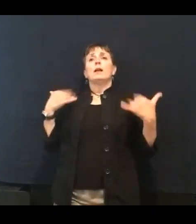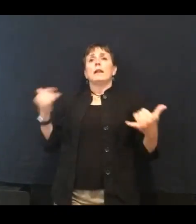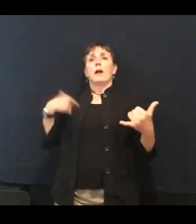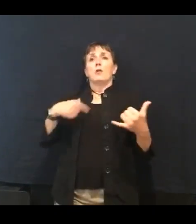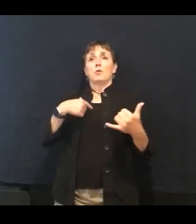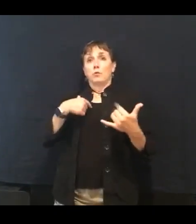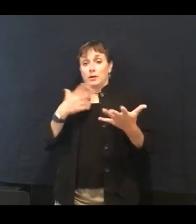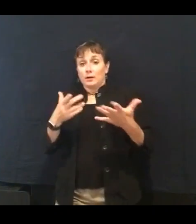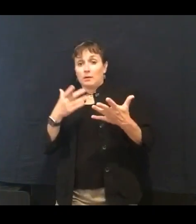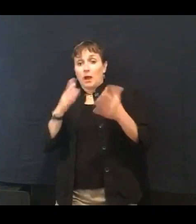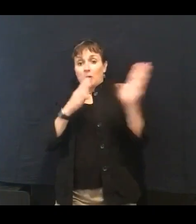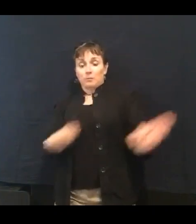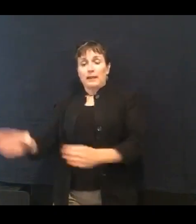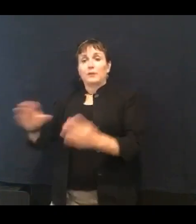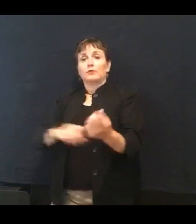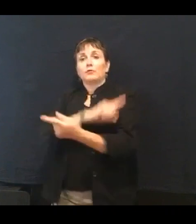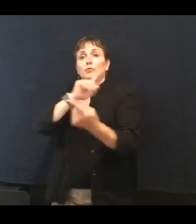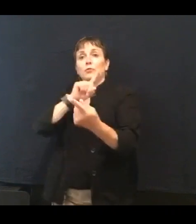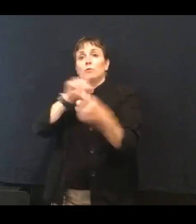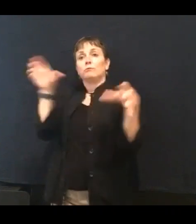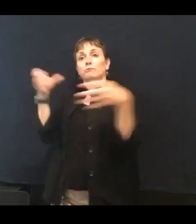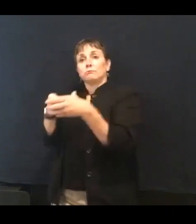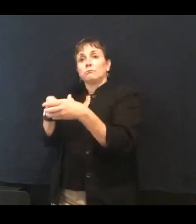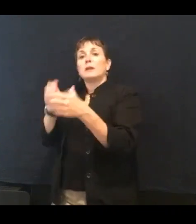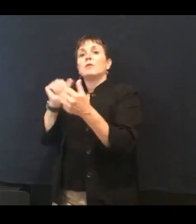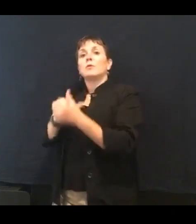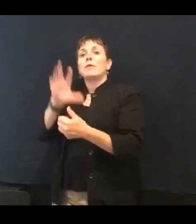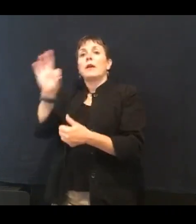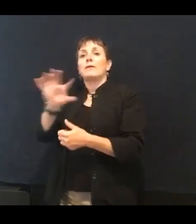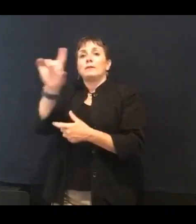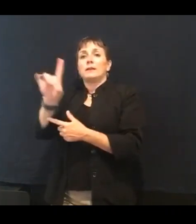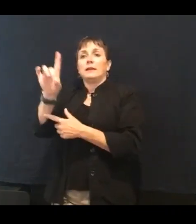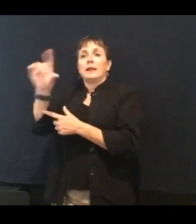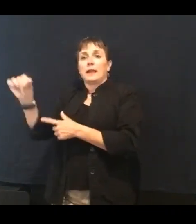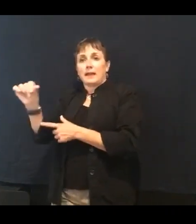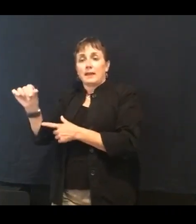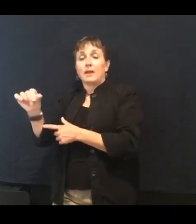meet with the FDA prior to IND submission in order to discuss the remaining preclinical